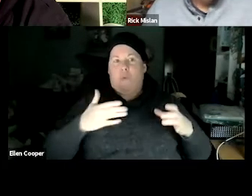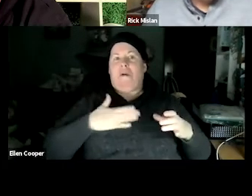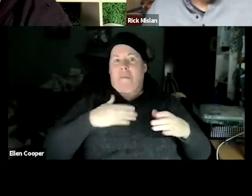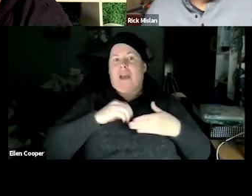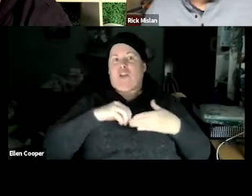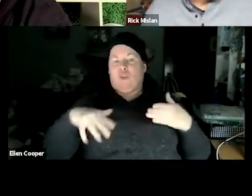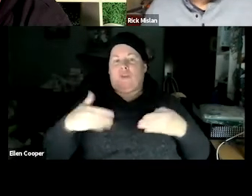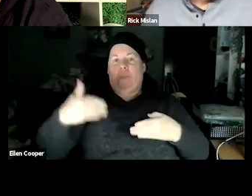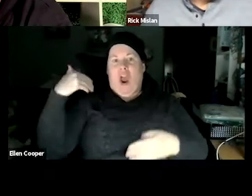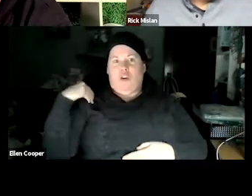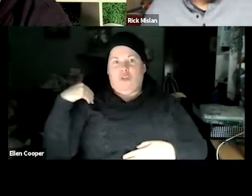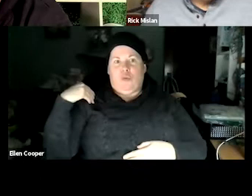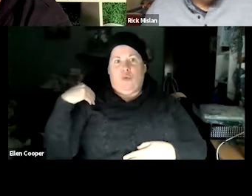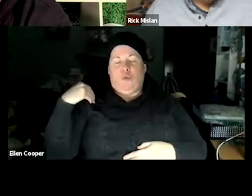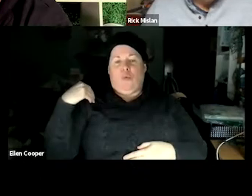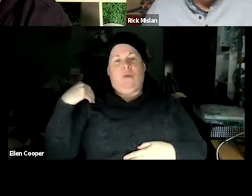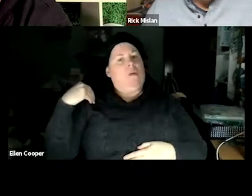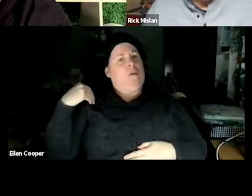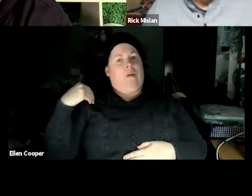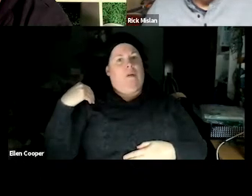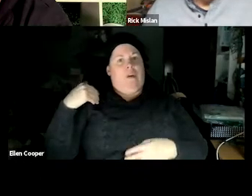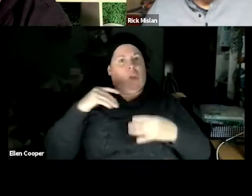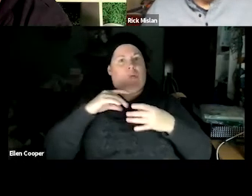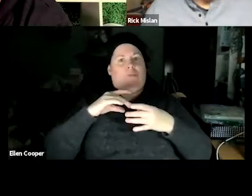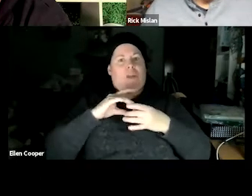Rick Mislan: You know, even talking about the lab and you walked in and